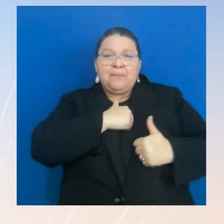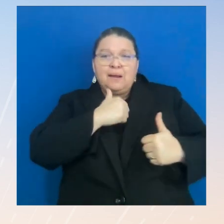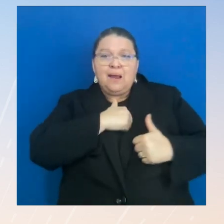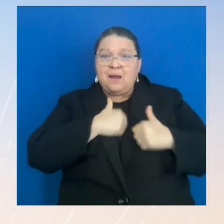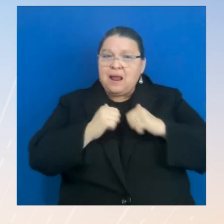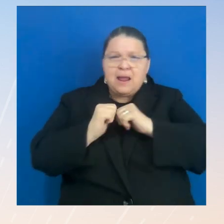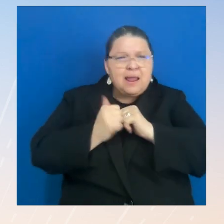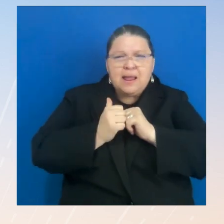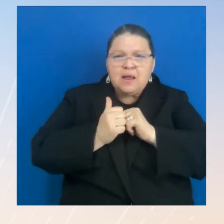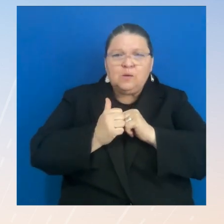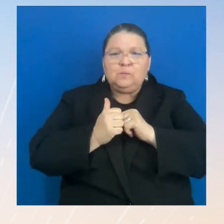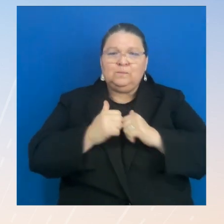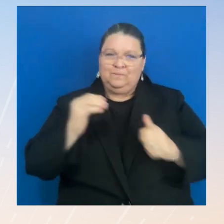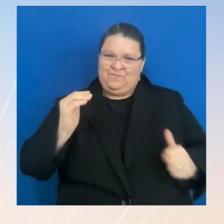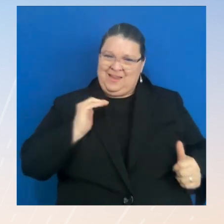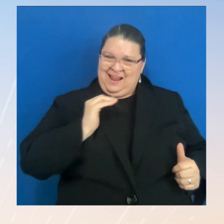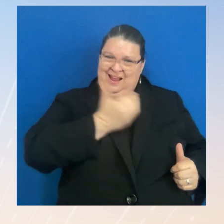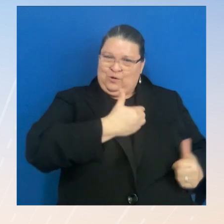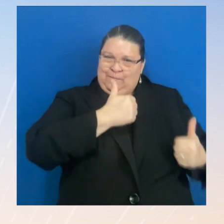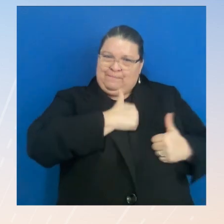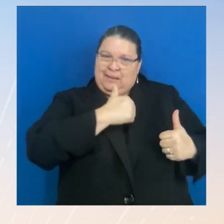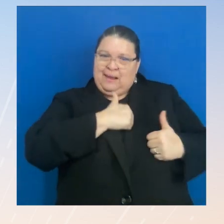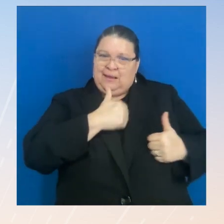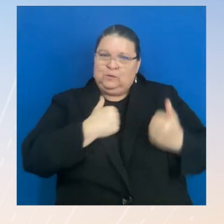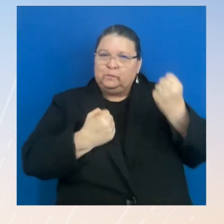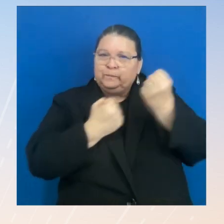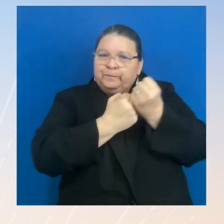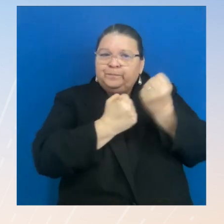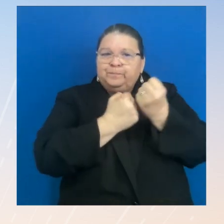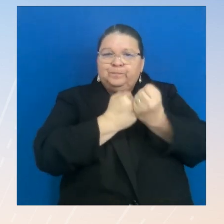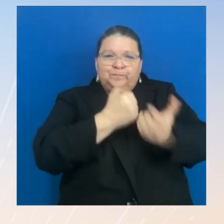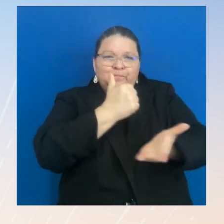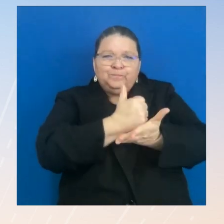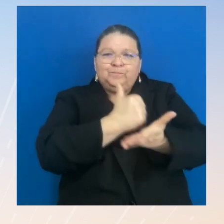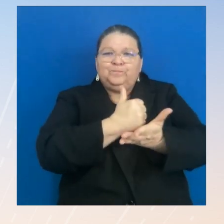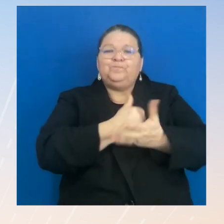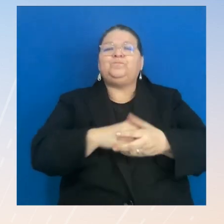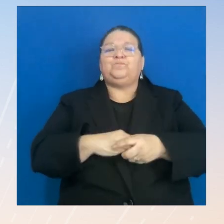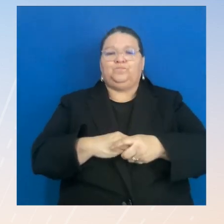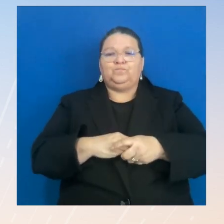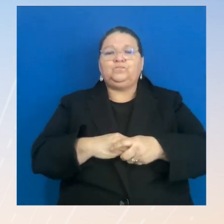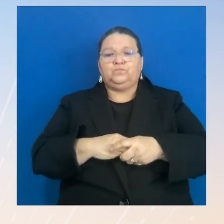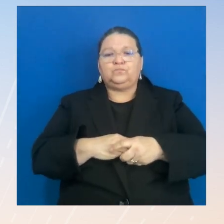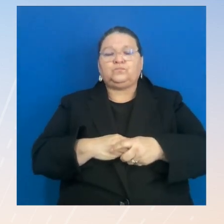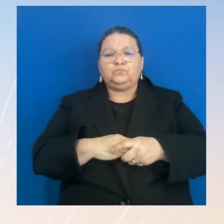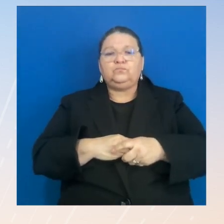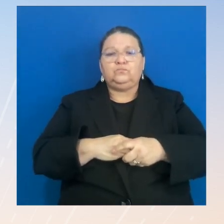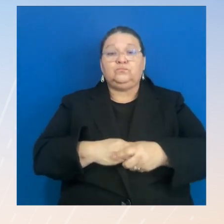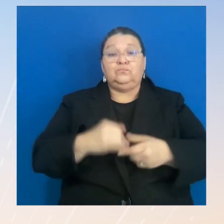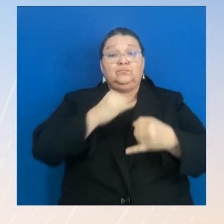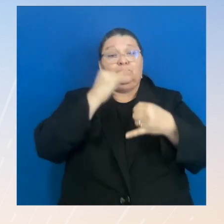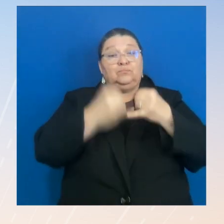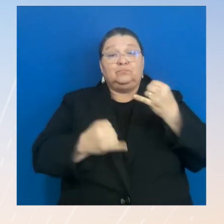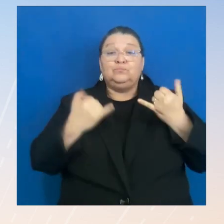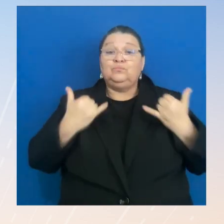Finally, I just wanted to -- I wanted to note that today is Equal Pay Day, something we can all celebrate. President Biden and Vice President Harris